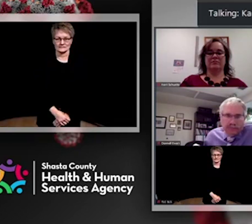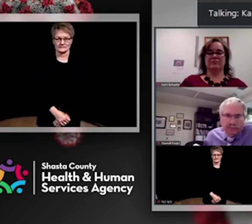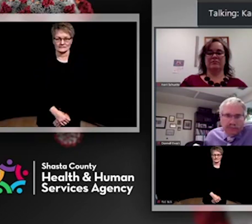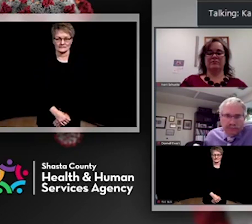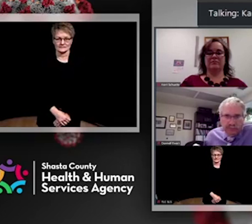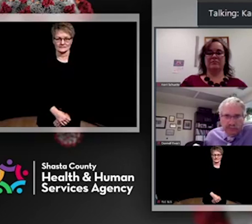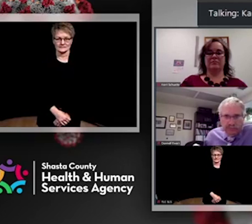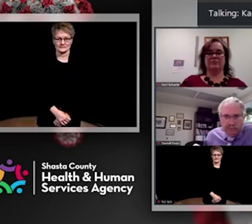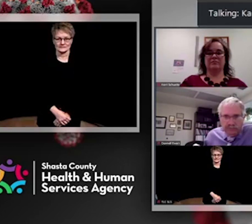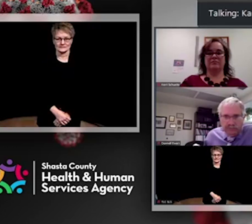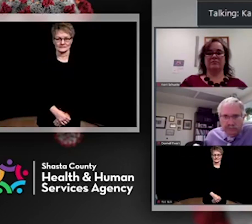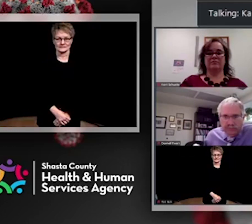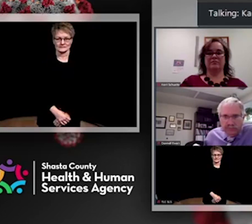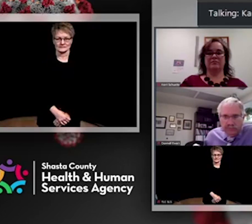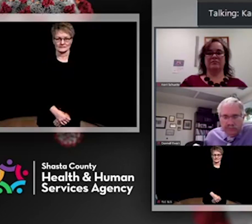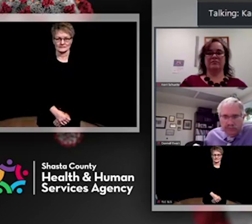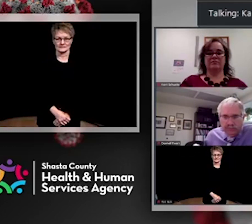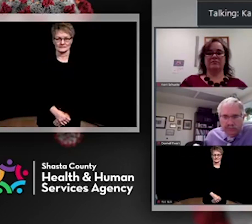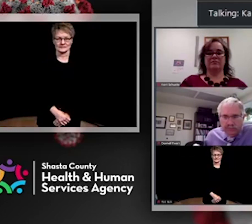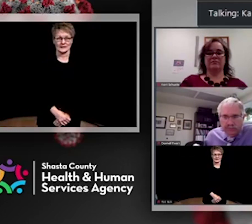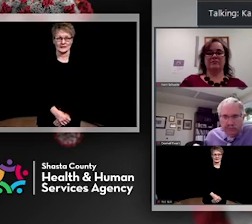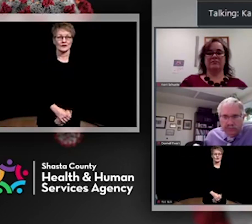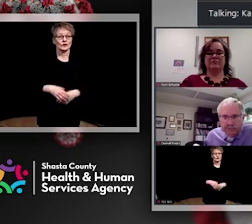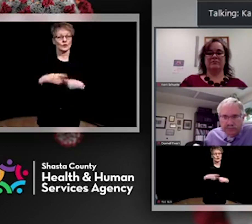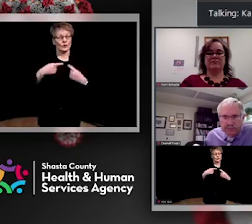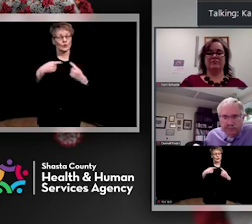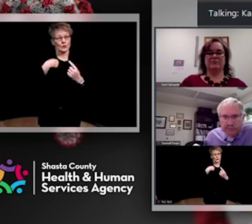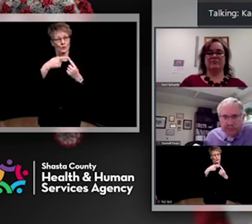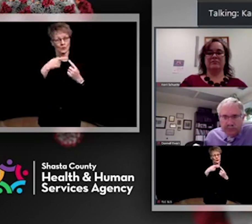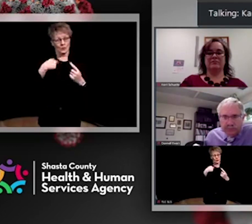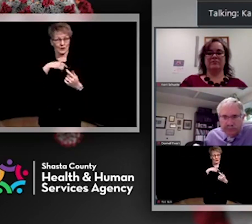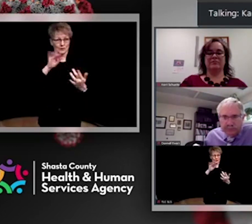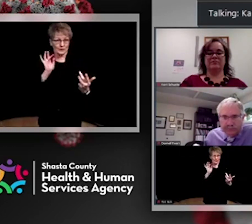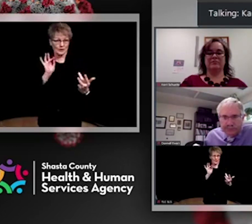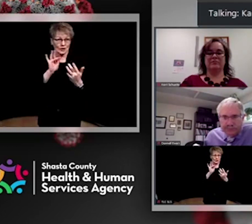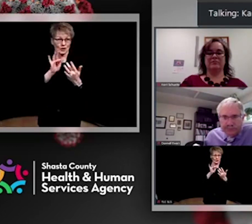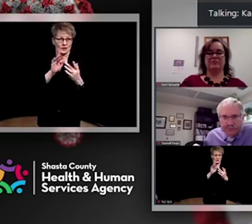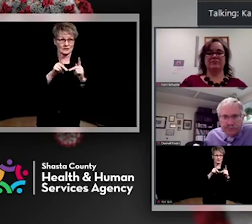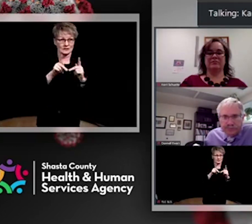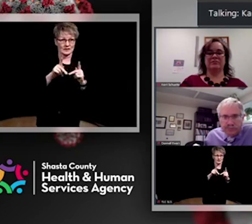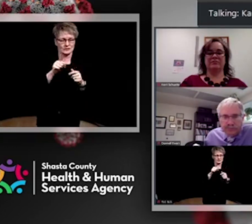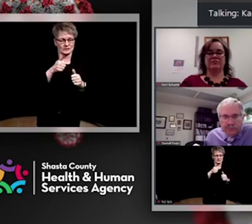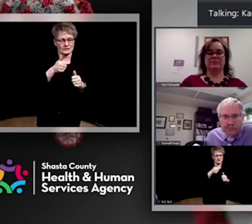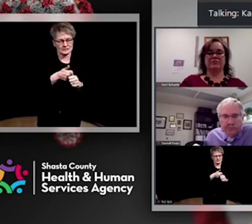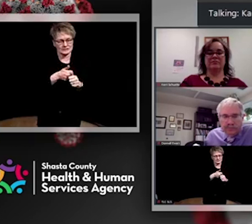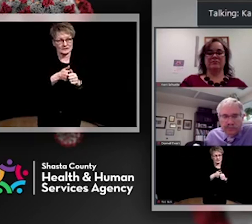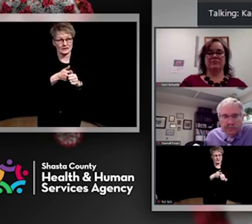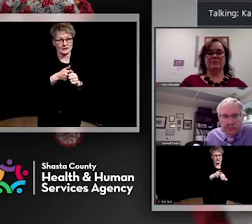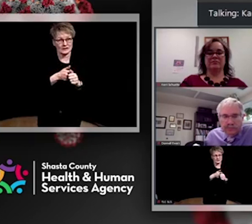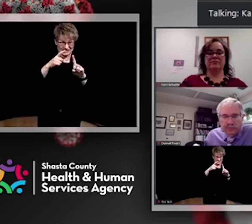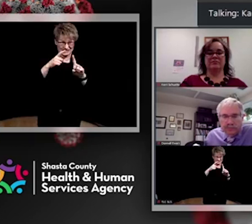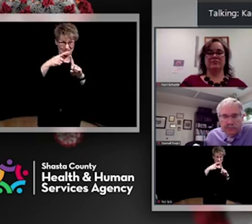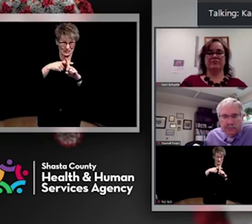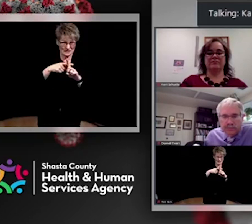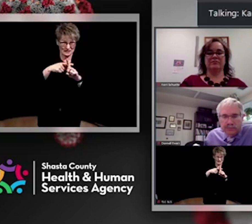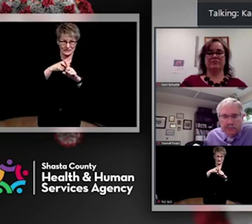us exactly everywhere that they've been, but we do have some specific examples that that is the case.